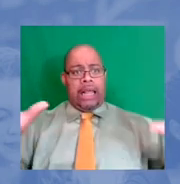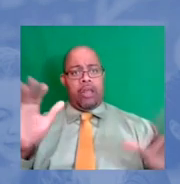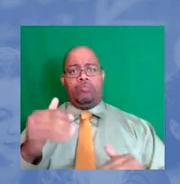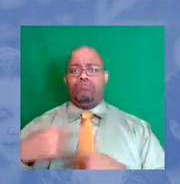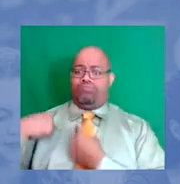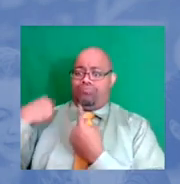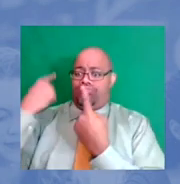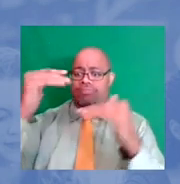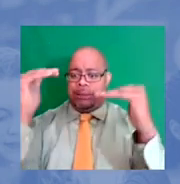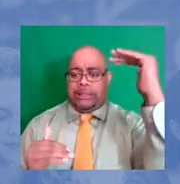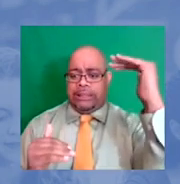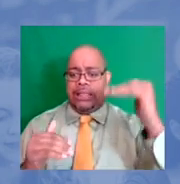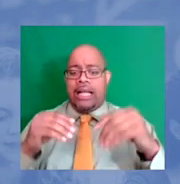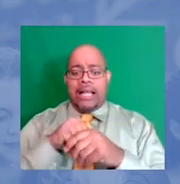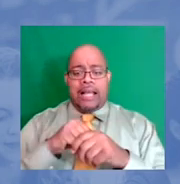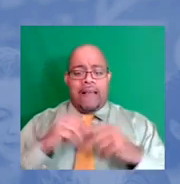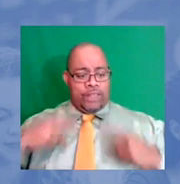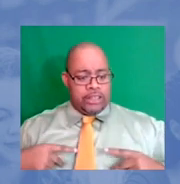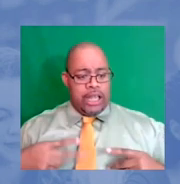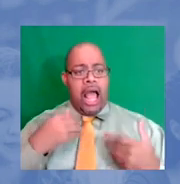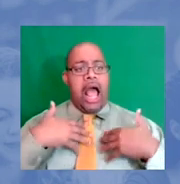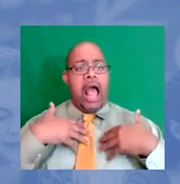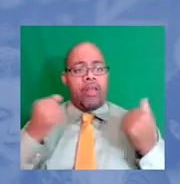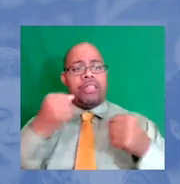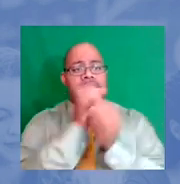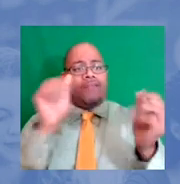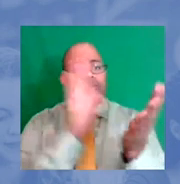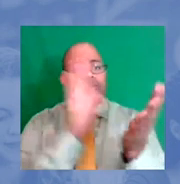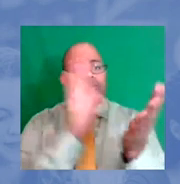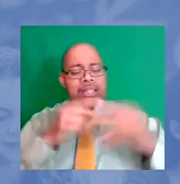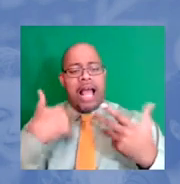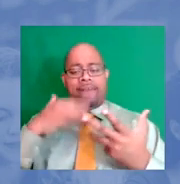HEALTHY AND SAFE SCHOOL BUILDINGS. WE HAVE CRUMBLING OUTDATED SCHOOLS PRIMARILY